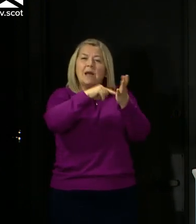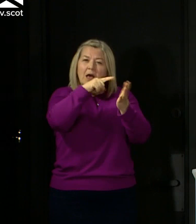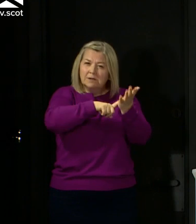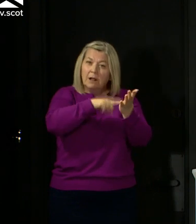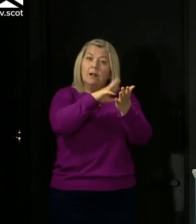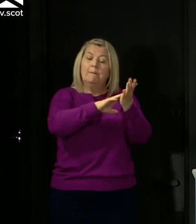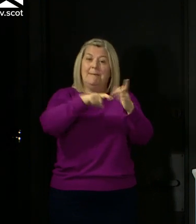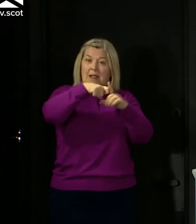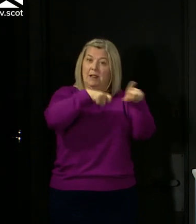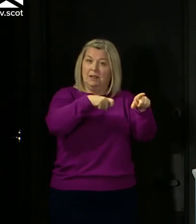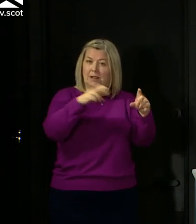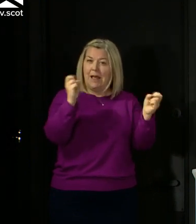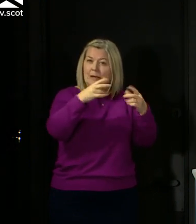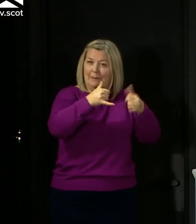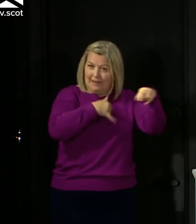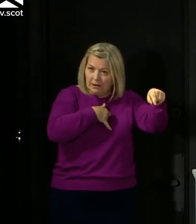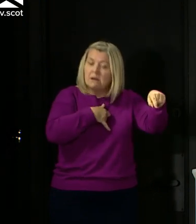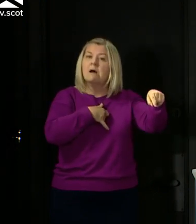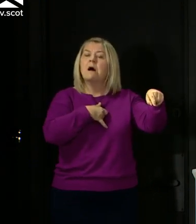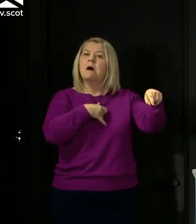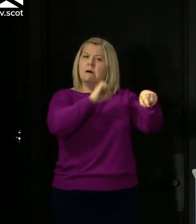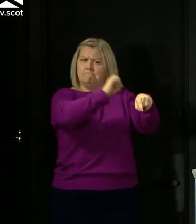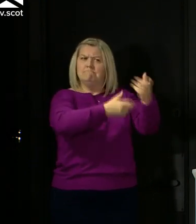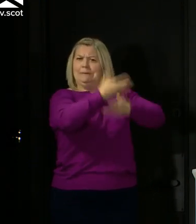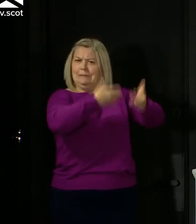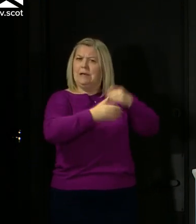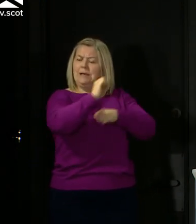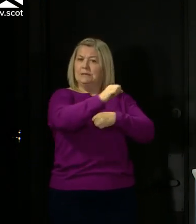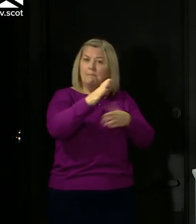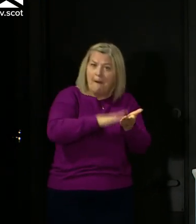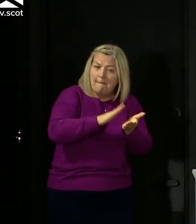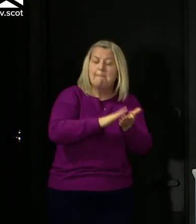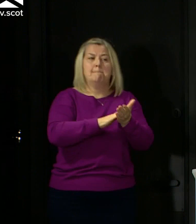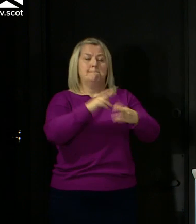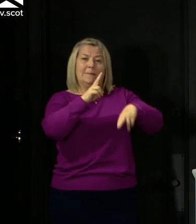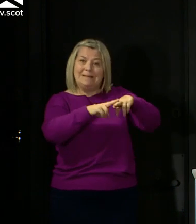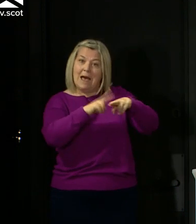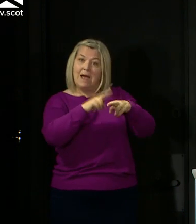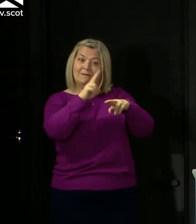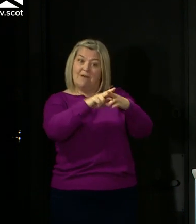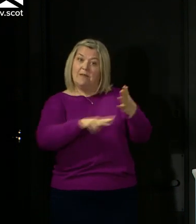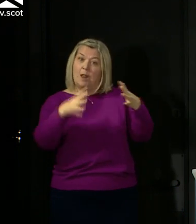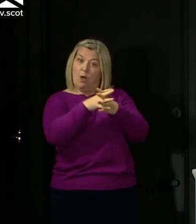Glasgow. Andy Leaman has told how his mum, dad and father in law have all died from the virus.